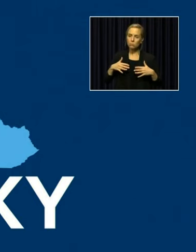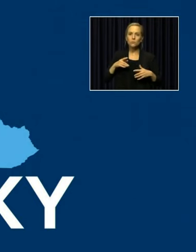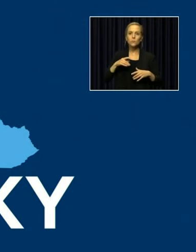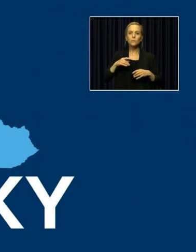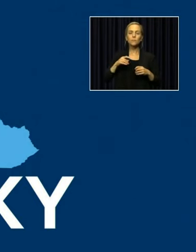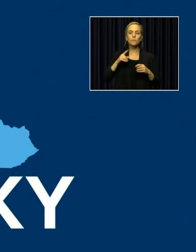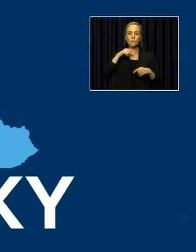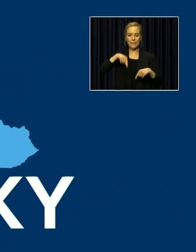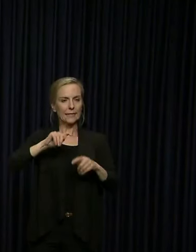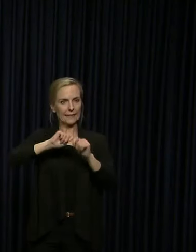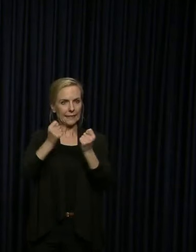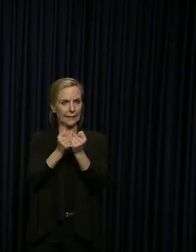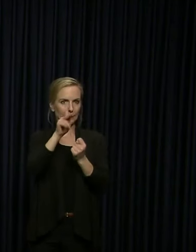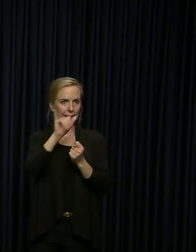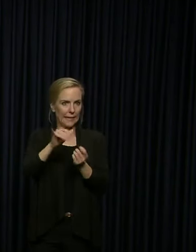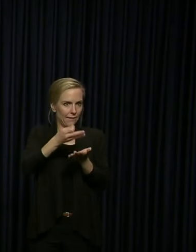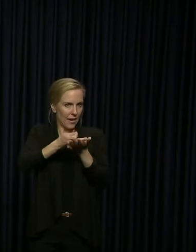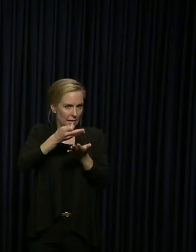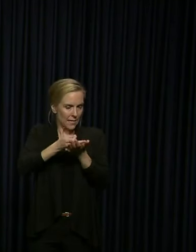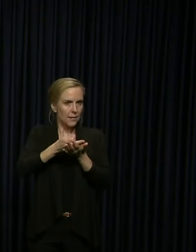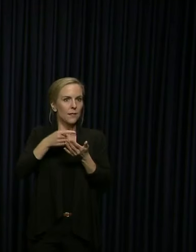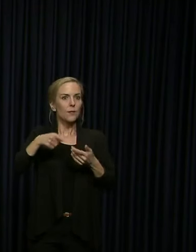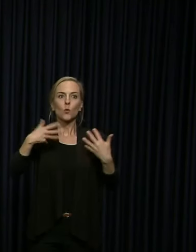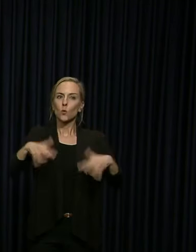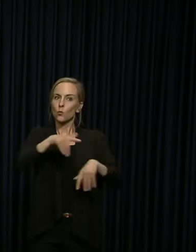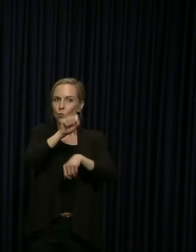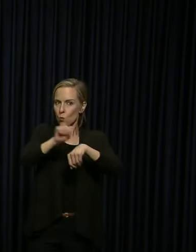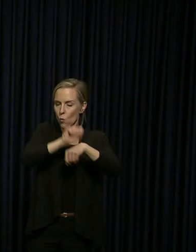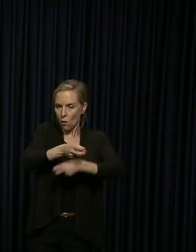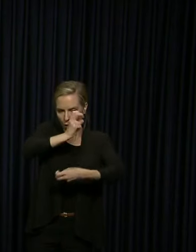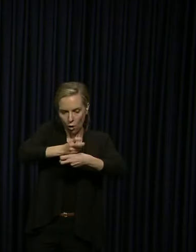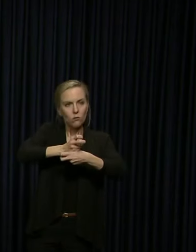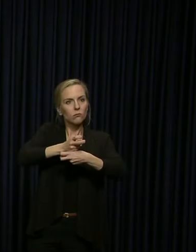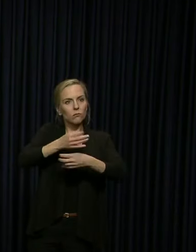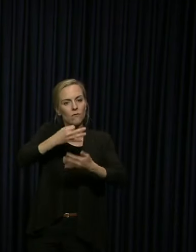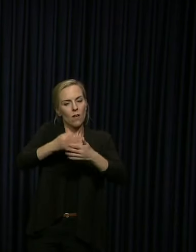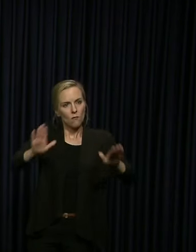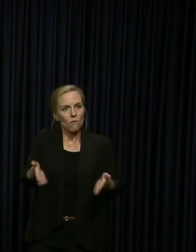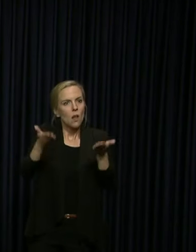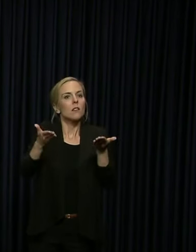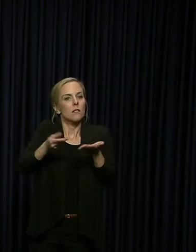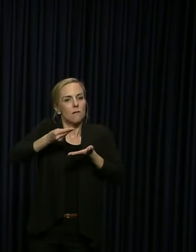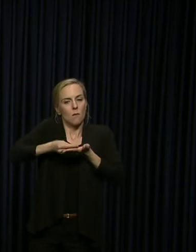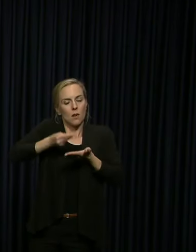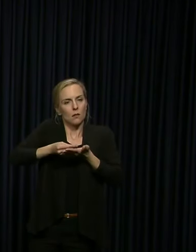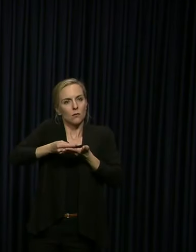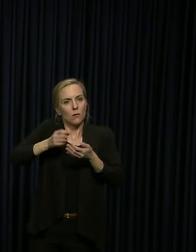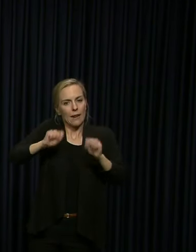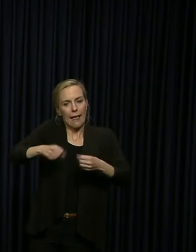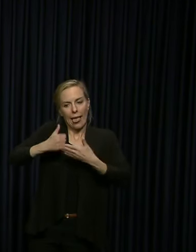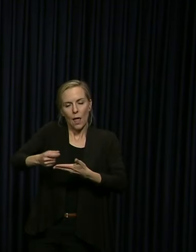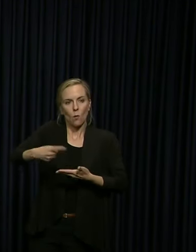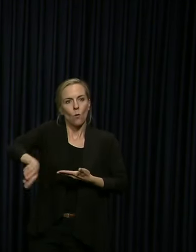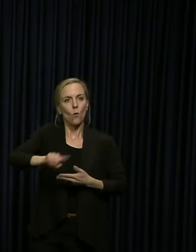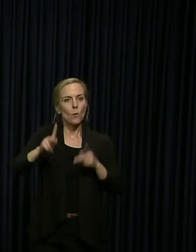CREATED THE TEAM KENTUCKY FUND TO PROVIDE FINANCIAL ASSISTANCE TO KENTUCKIANS WHOSE EMPLOYMENT